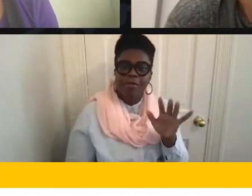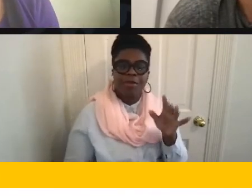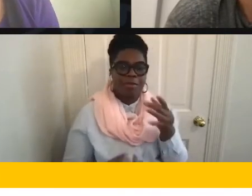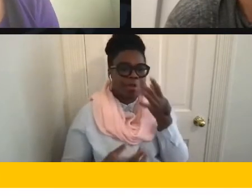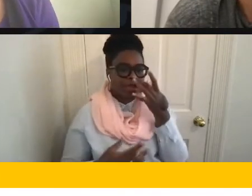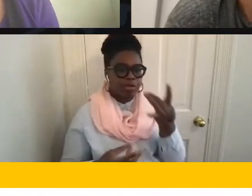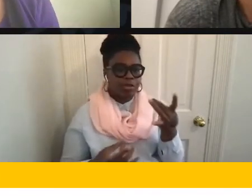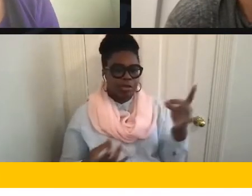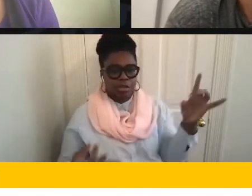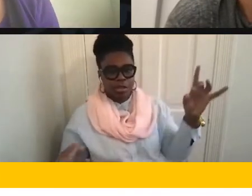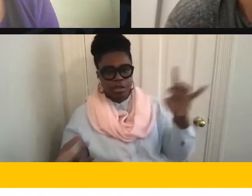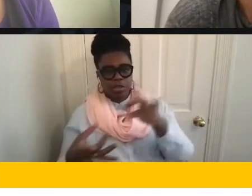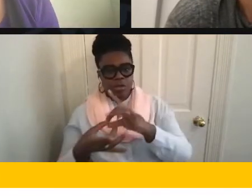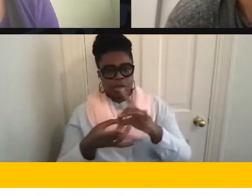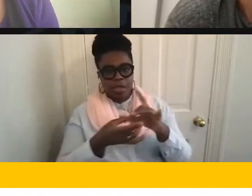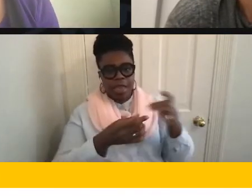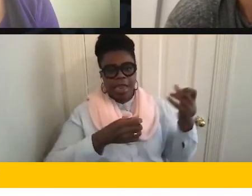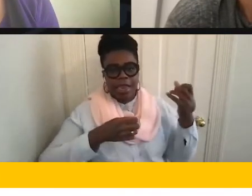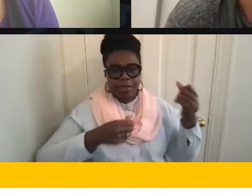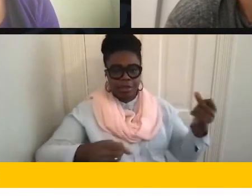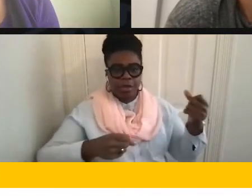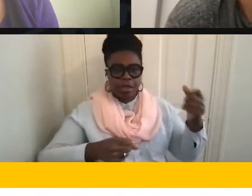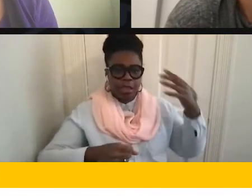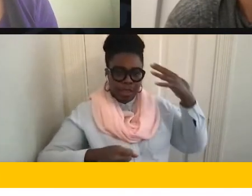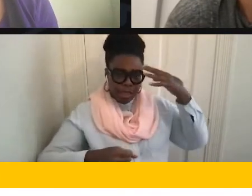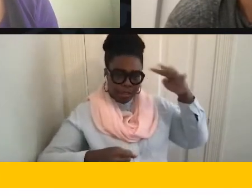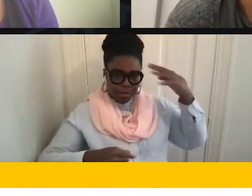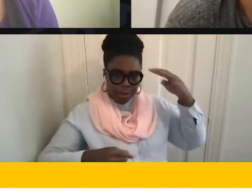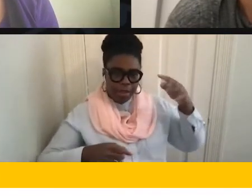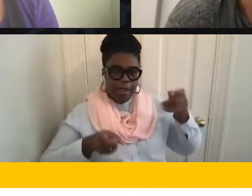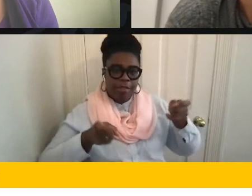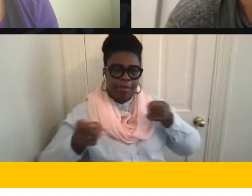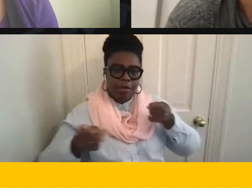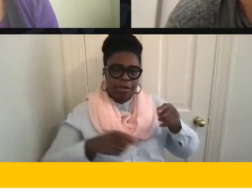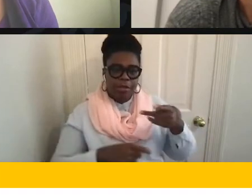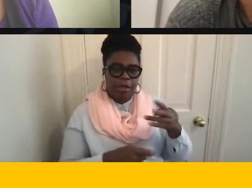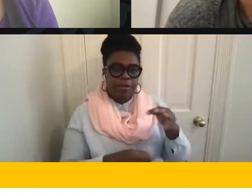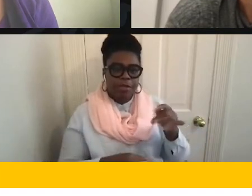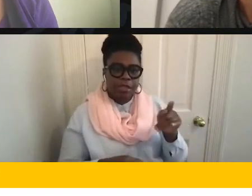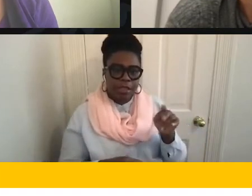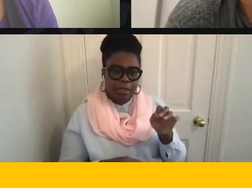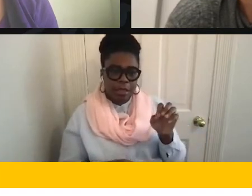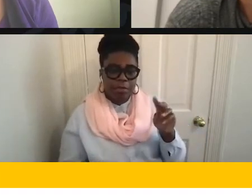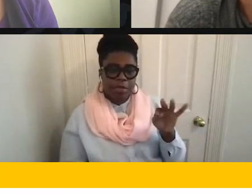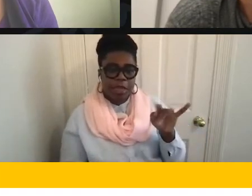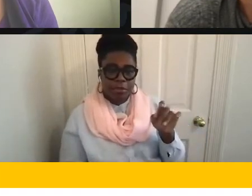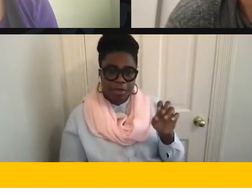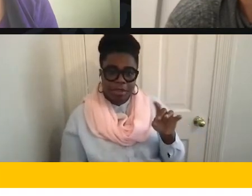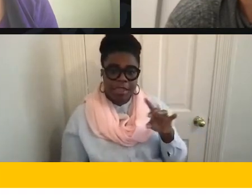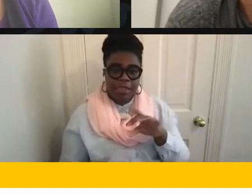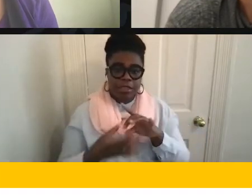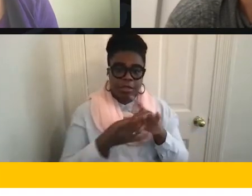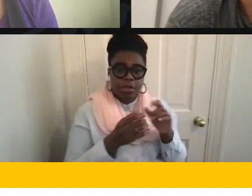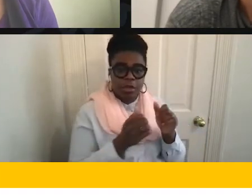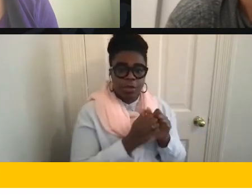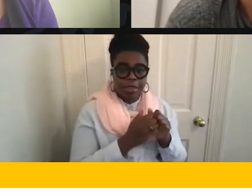would definitely strengthen the hypothesis that regulation of tyrosine metabolism is associated with infection. There's a lot